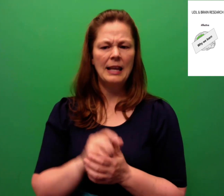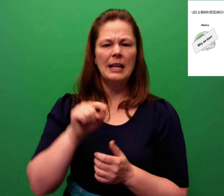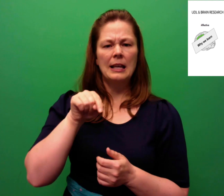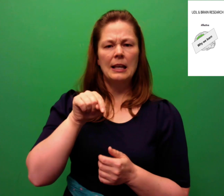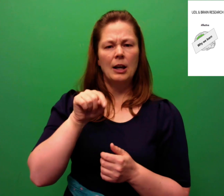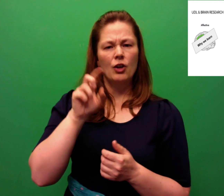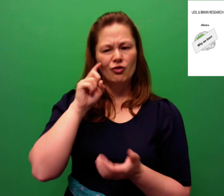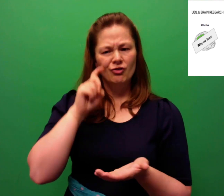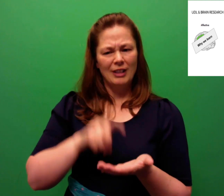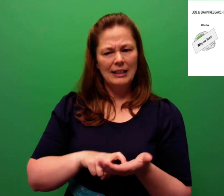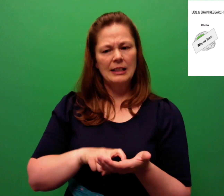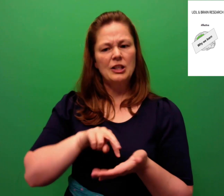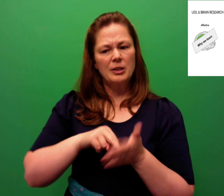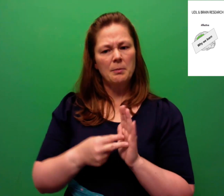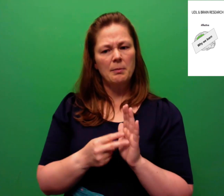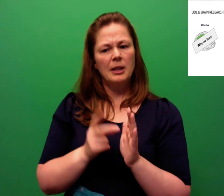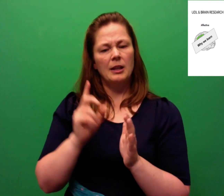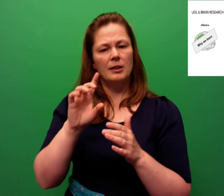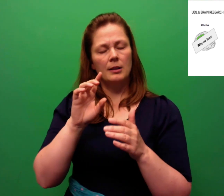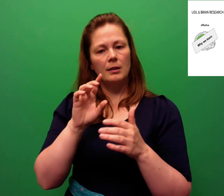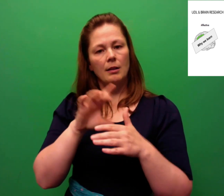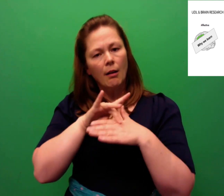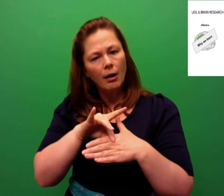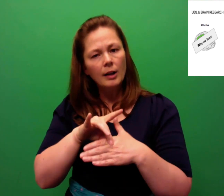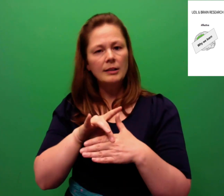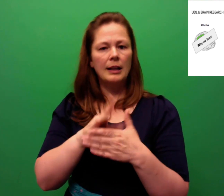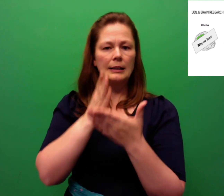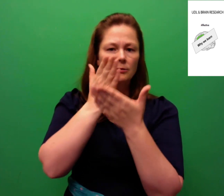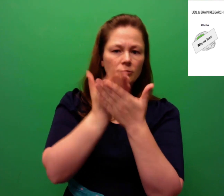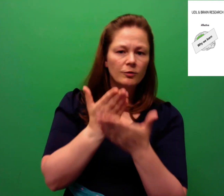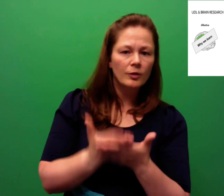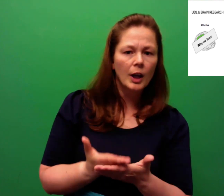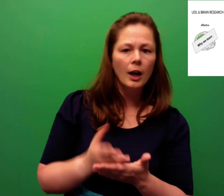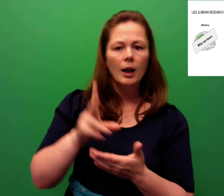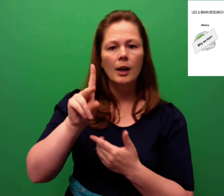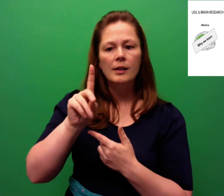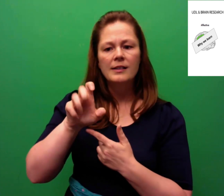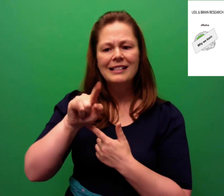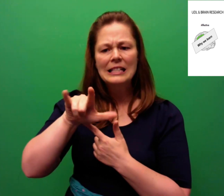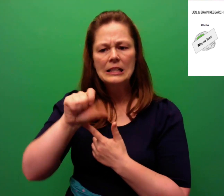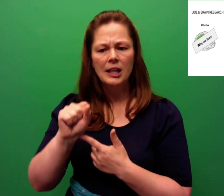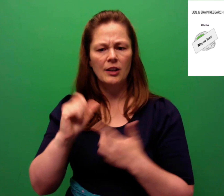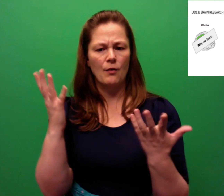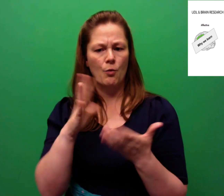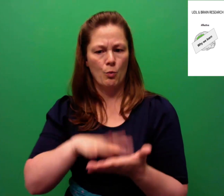of the content in order to do this. It needs to be presented in a way that is